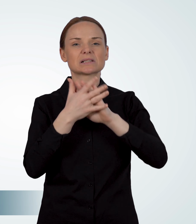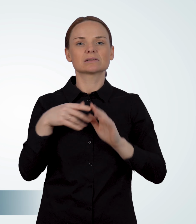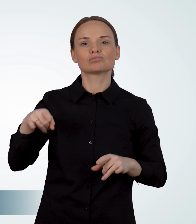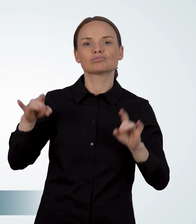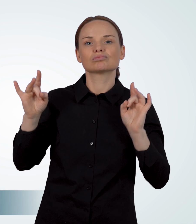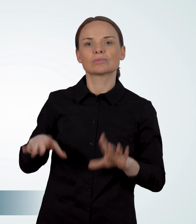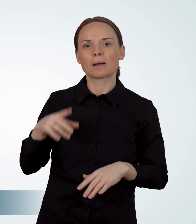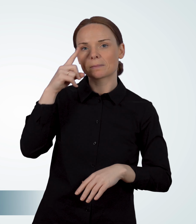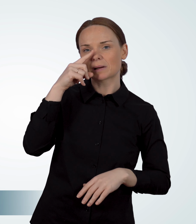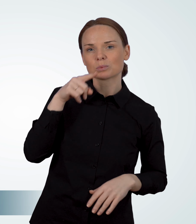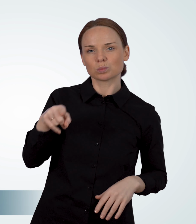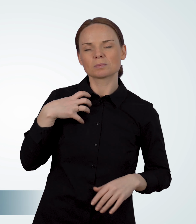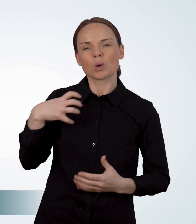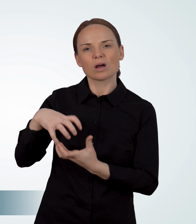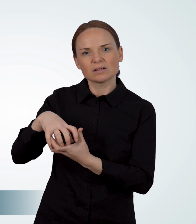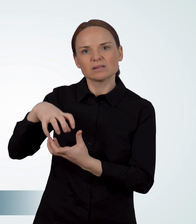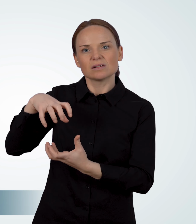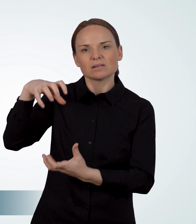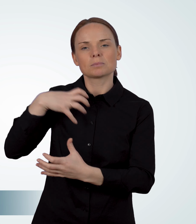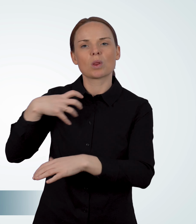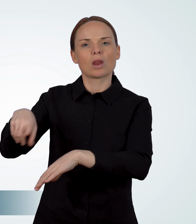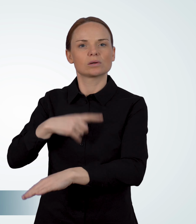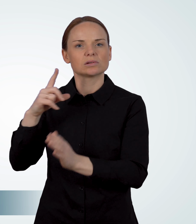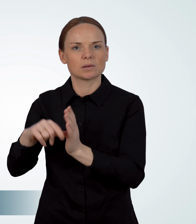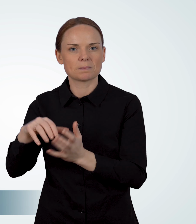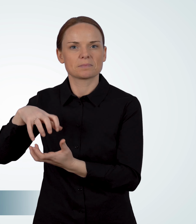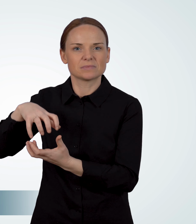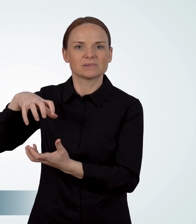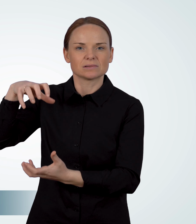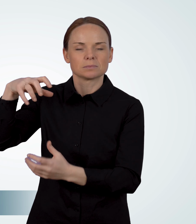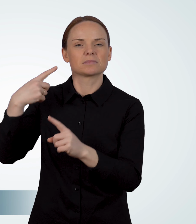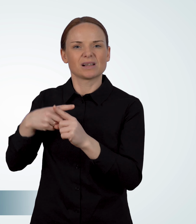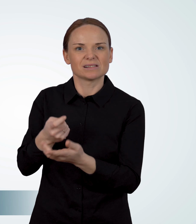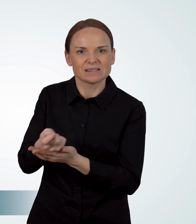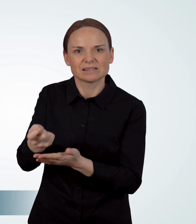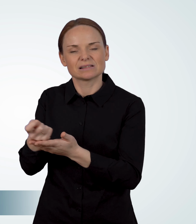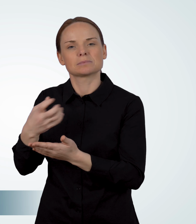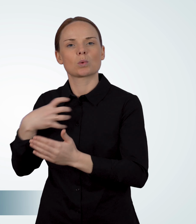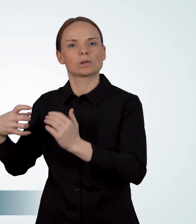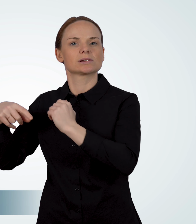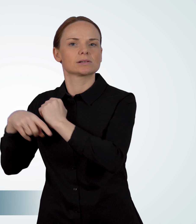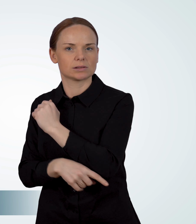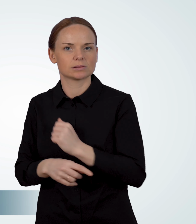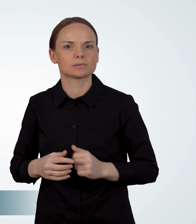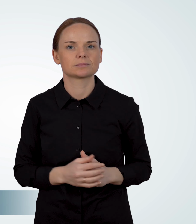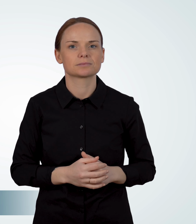It is taking longer for Australians to save for a home and debt has increased.